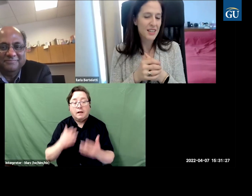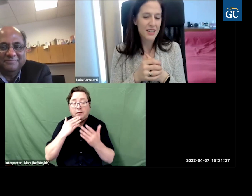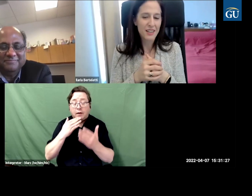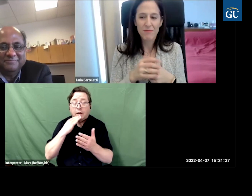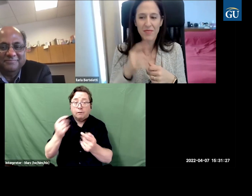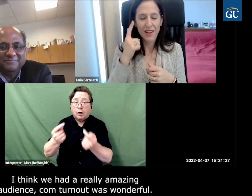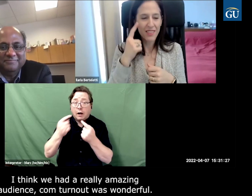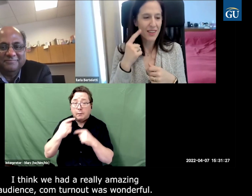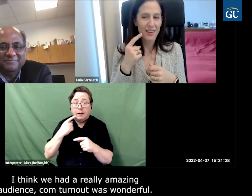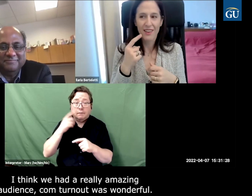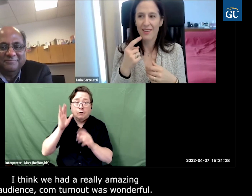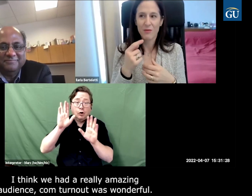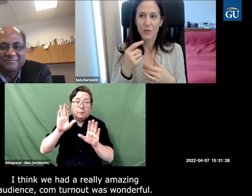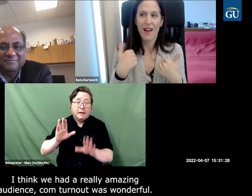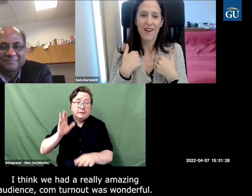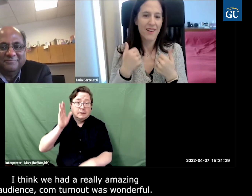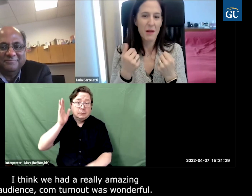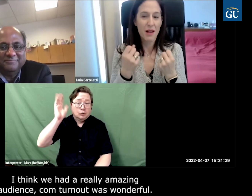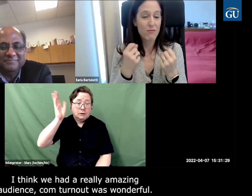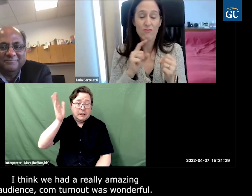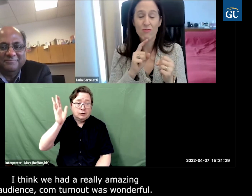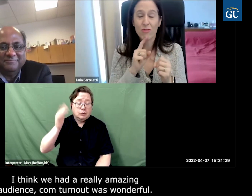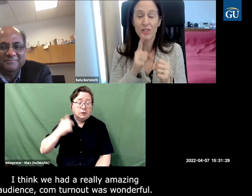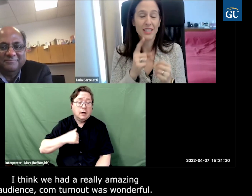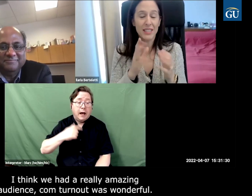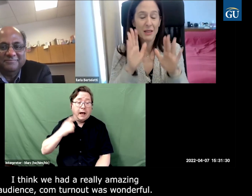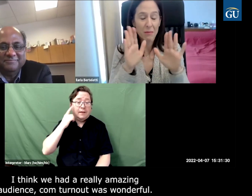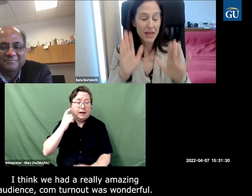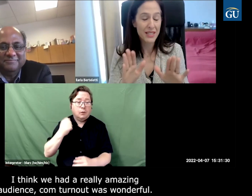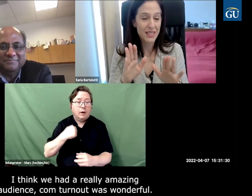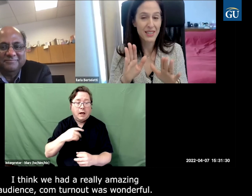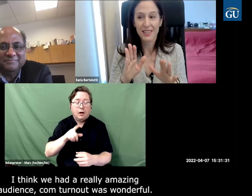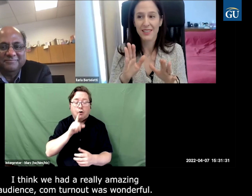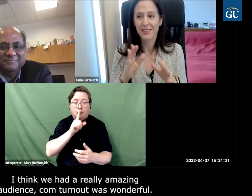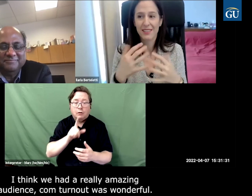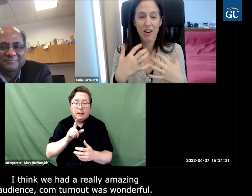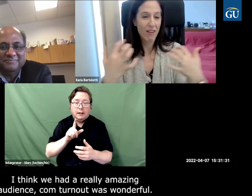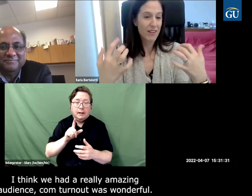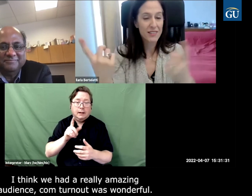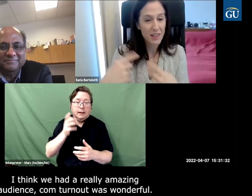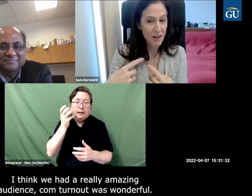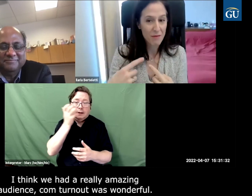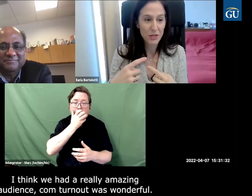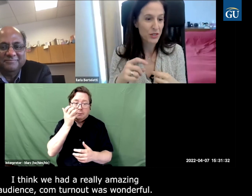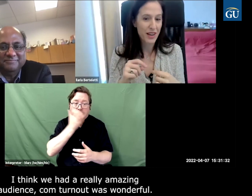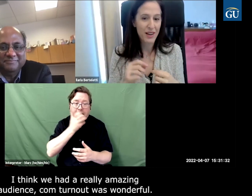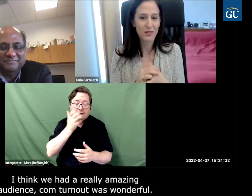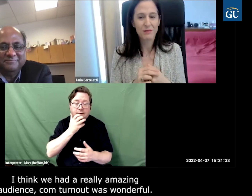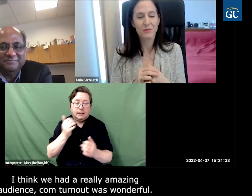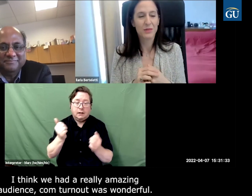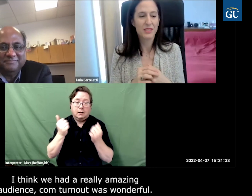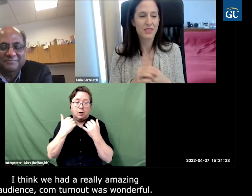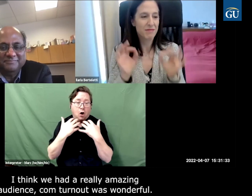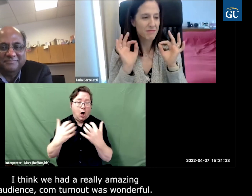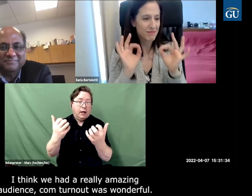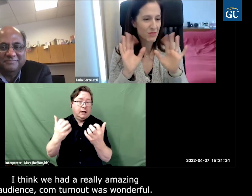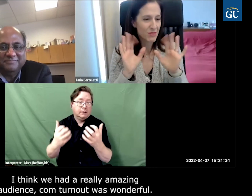um i think we had a really amazing